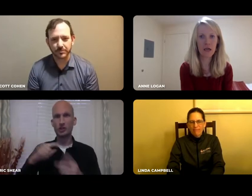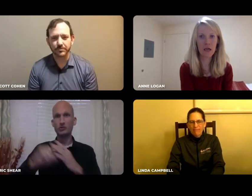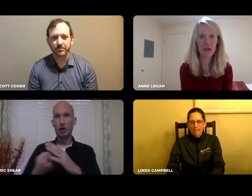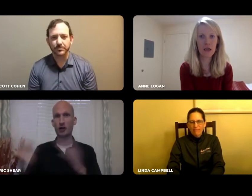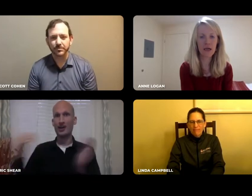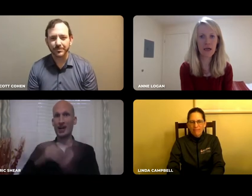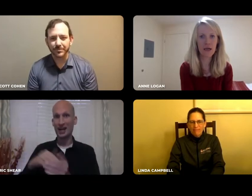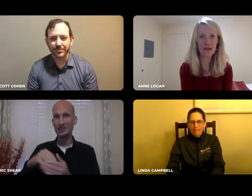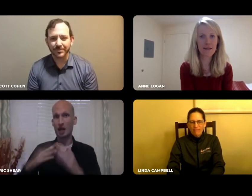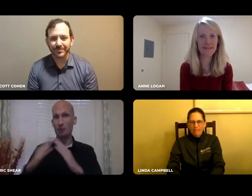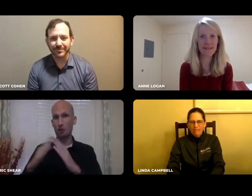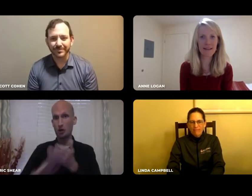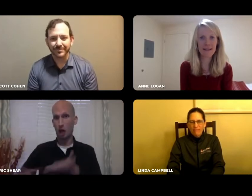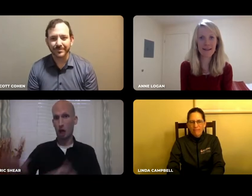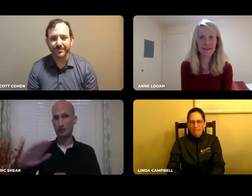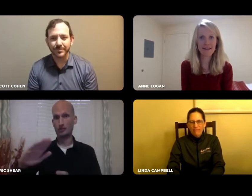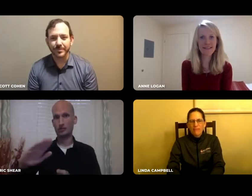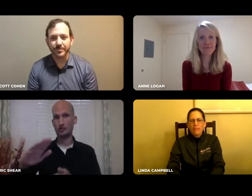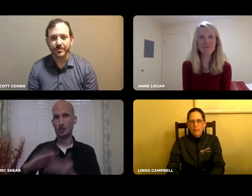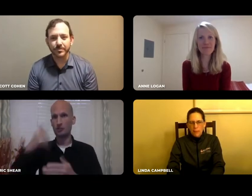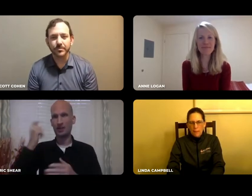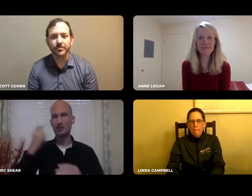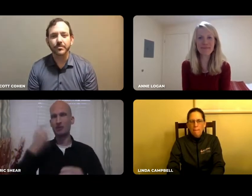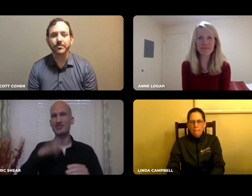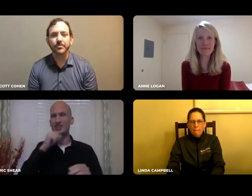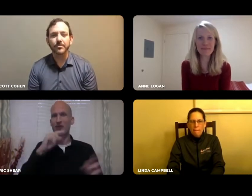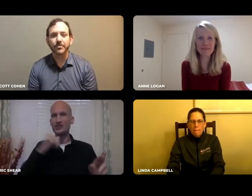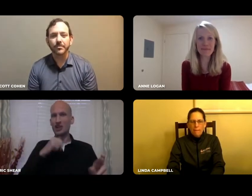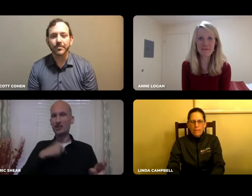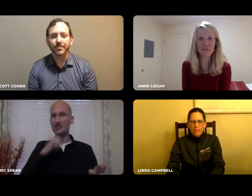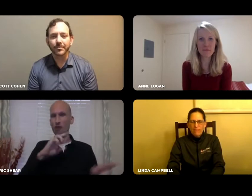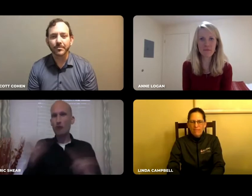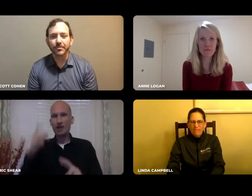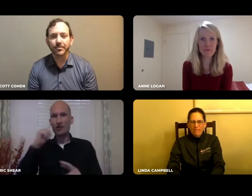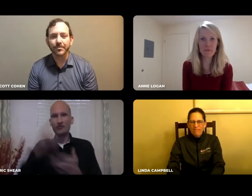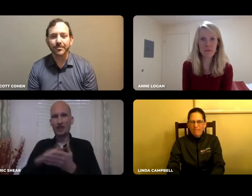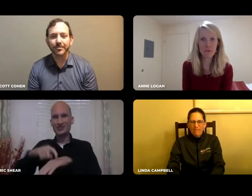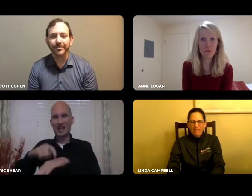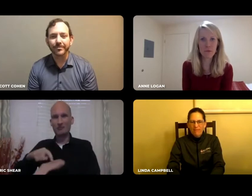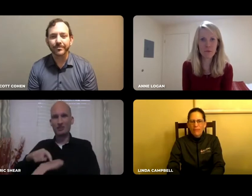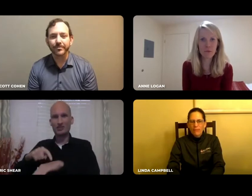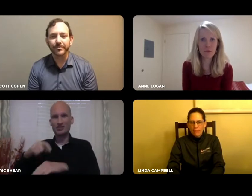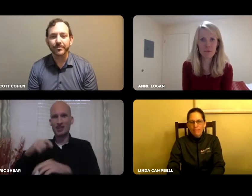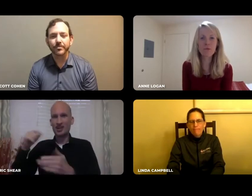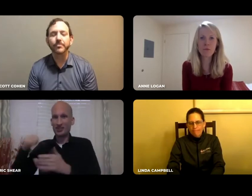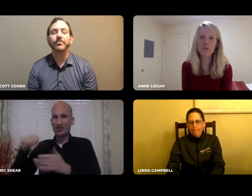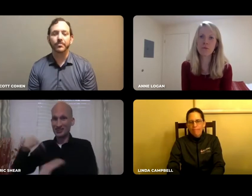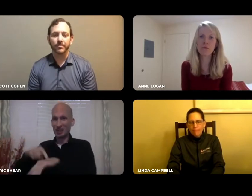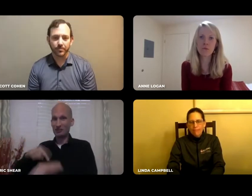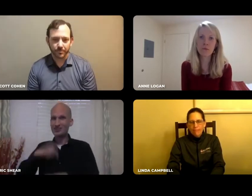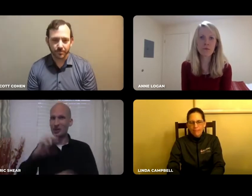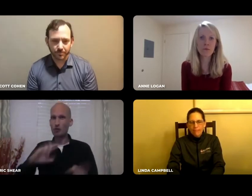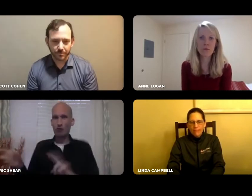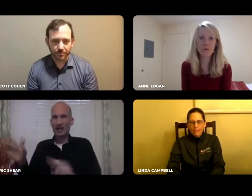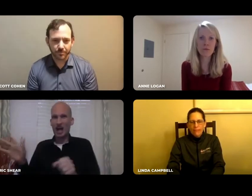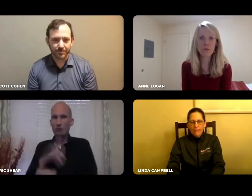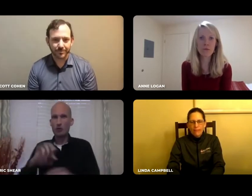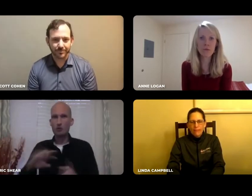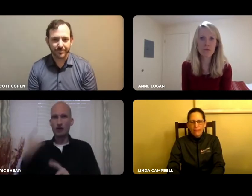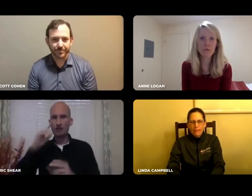I restarted in community college. I just wasn't ready for the college